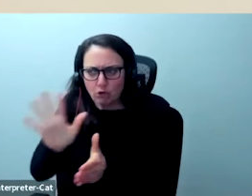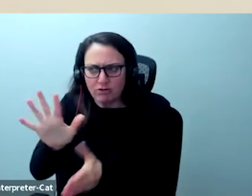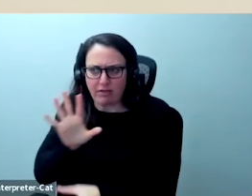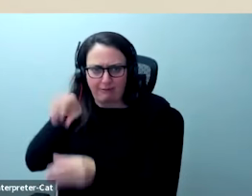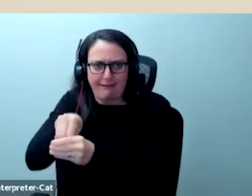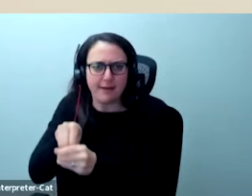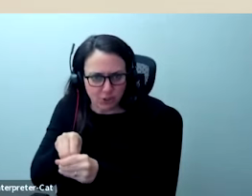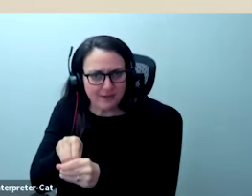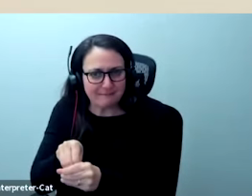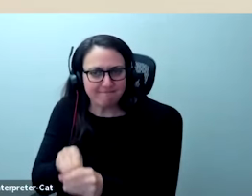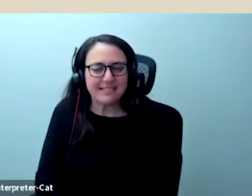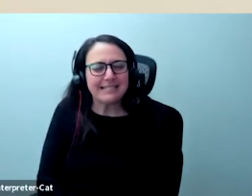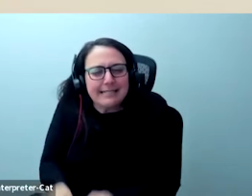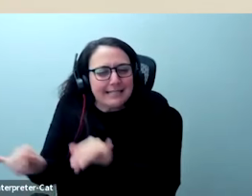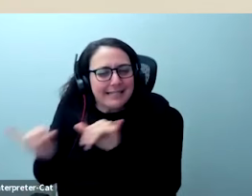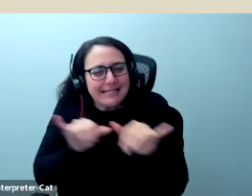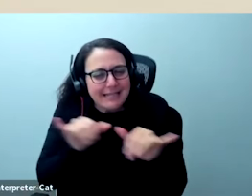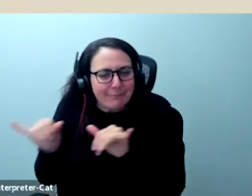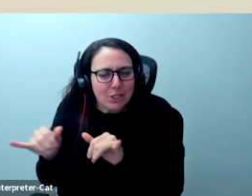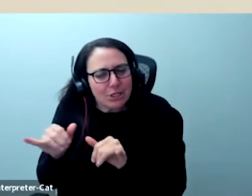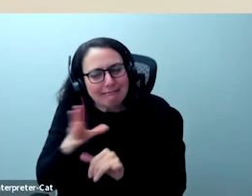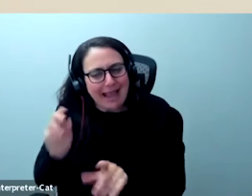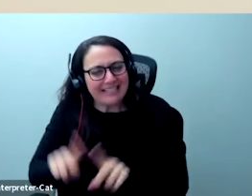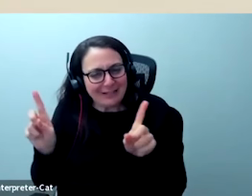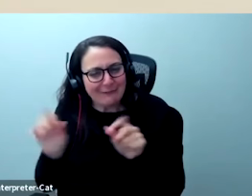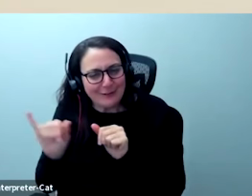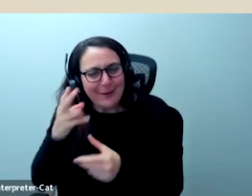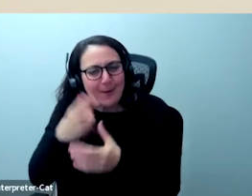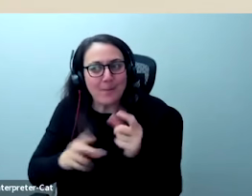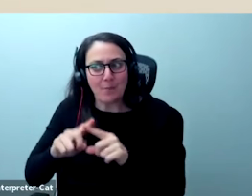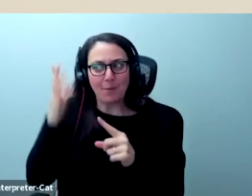So there's similarities and differences, but it's why I started my presentation